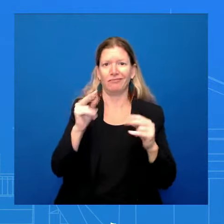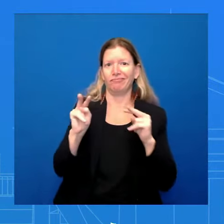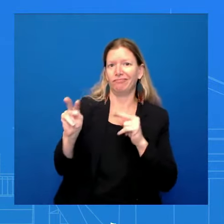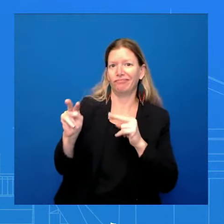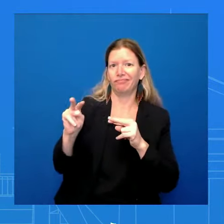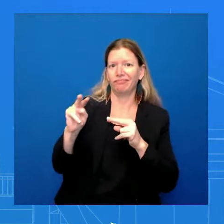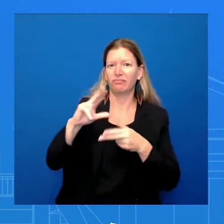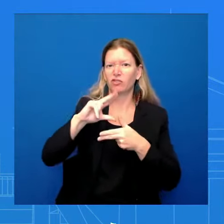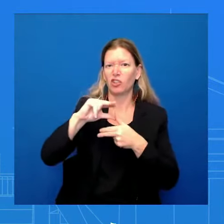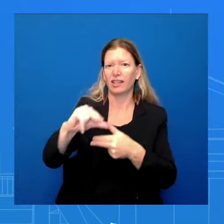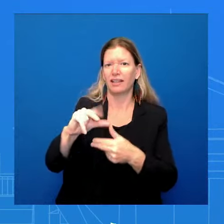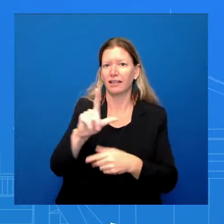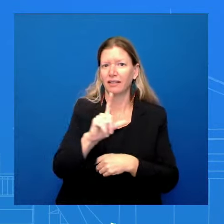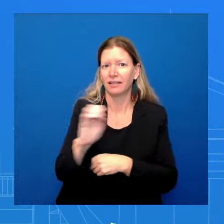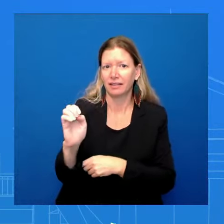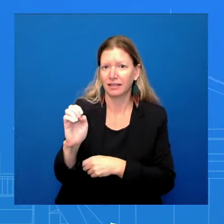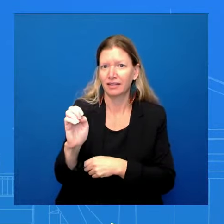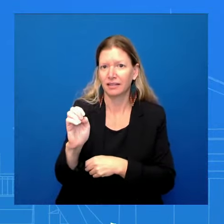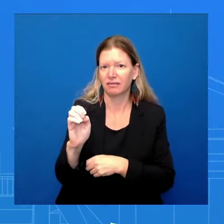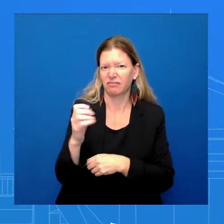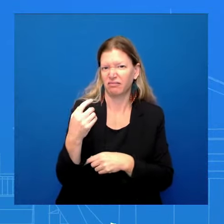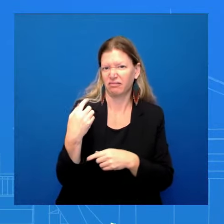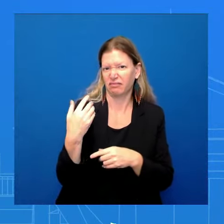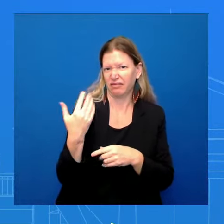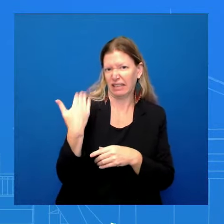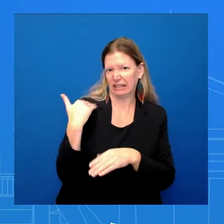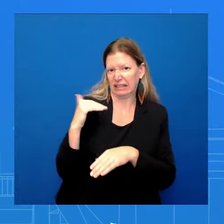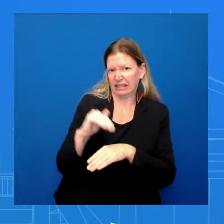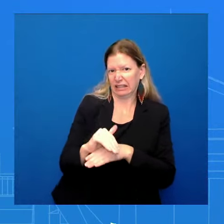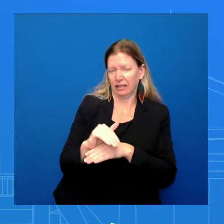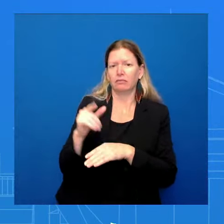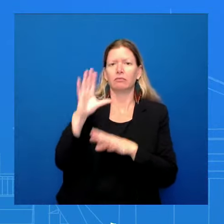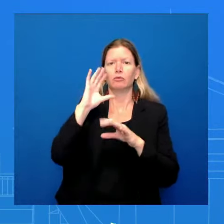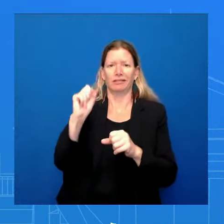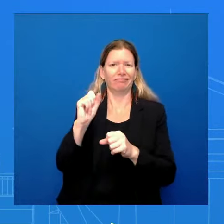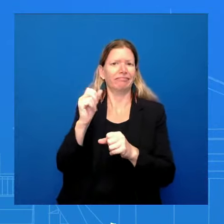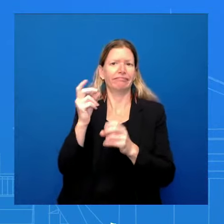Maine's emergency declaration to help the state prepare for the impacts of Hurricane Lee.